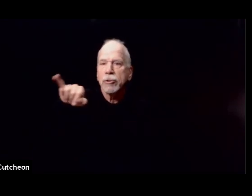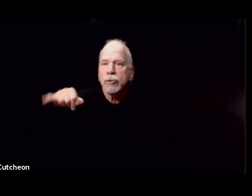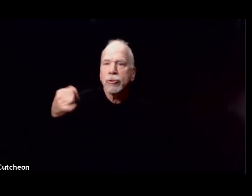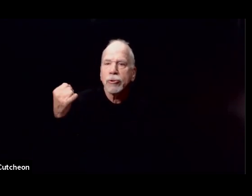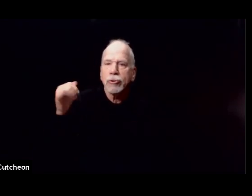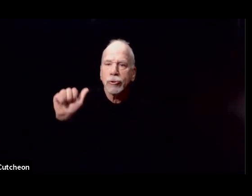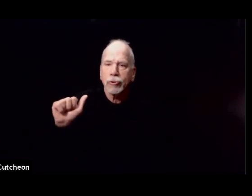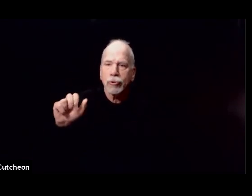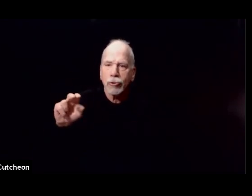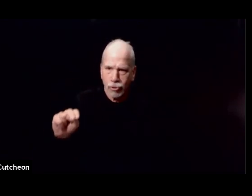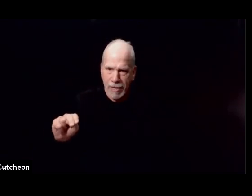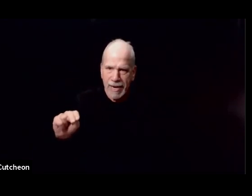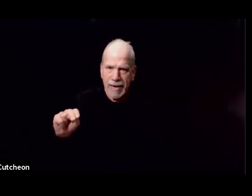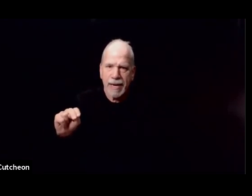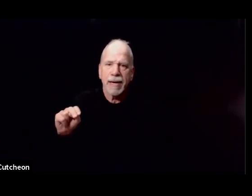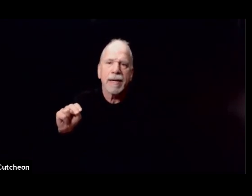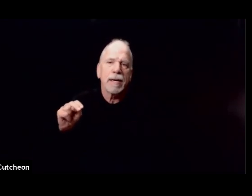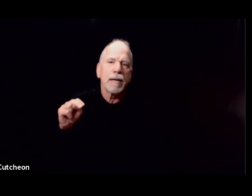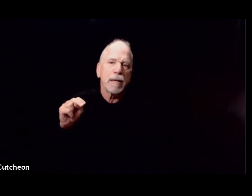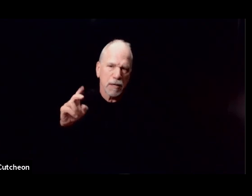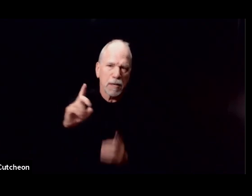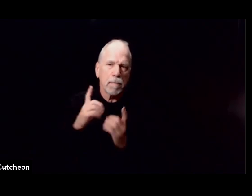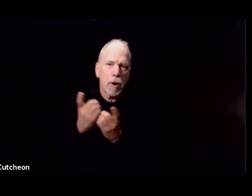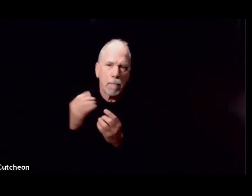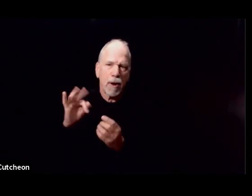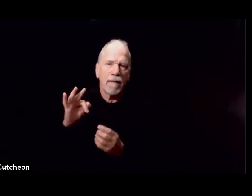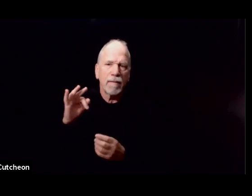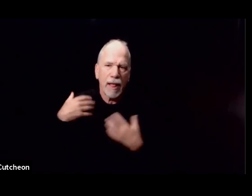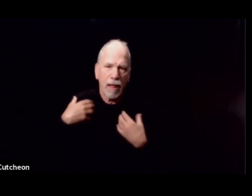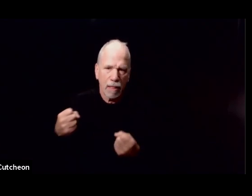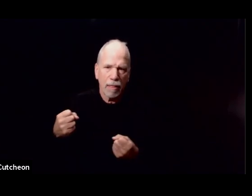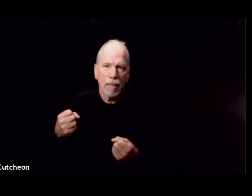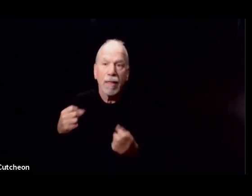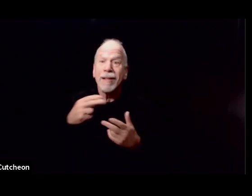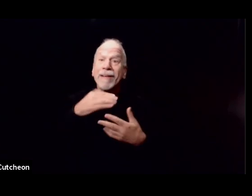we will hear from state epidemiologist and medical adviser Dr. Ruth Lynfield. After those